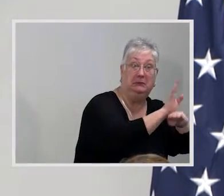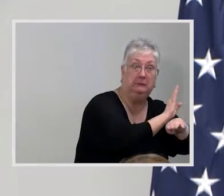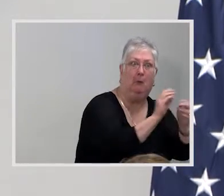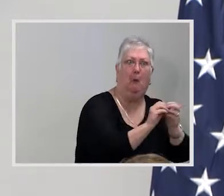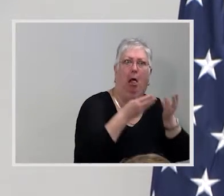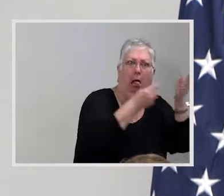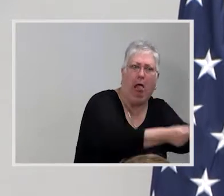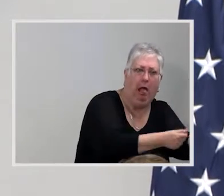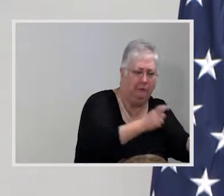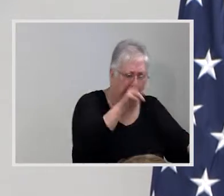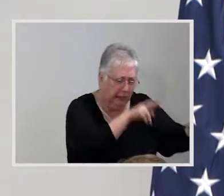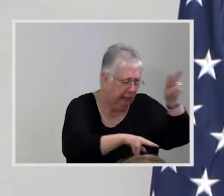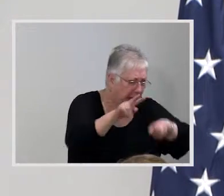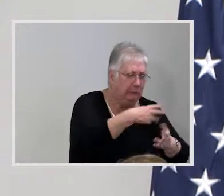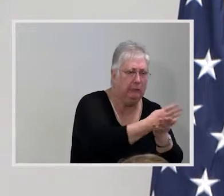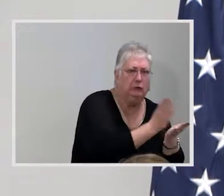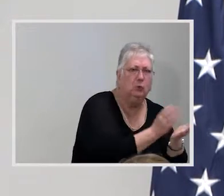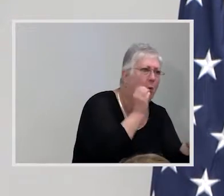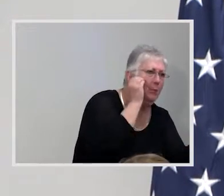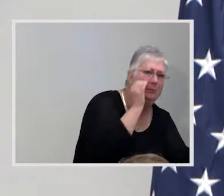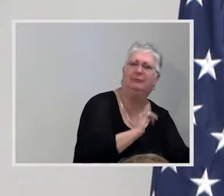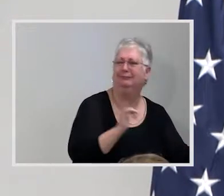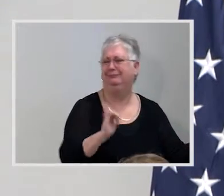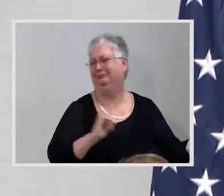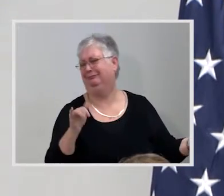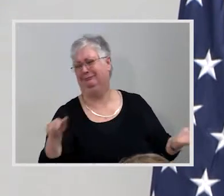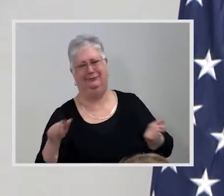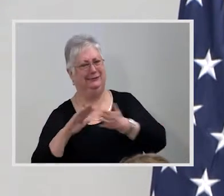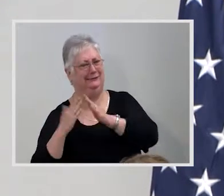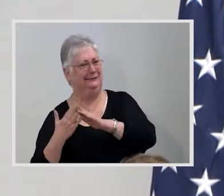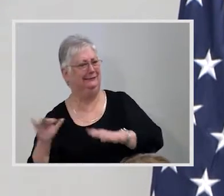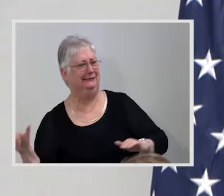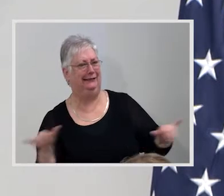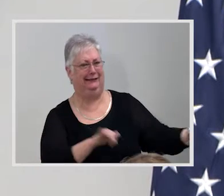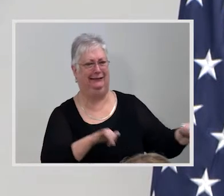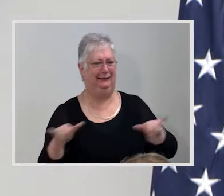NEW INITIATIVES THAT YOU CAN TAKE ON. AND SO THAT'S WHAT WE ARE DOING TODAY.